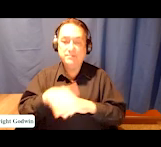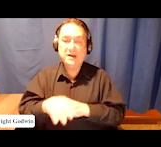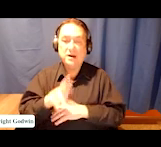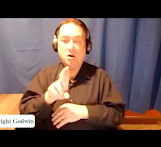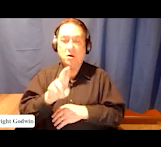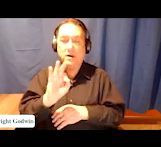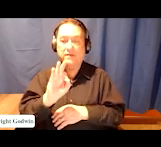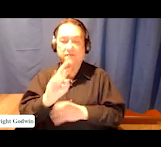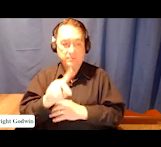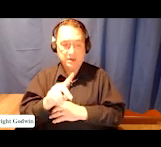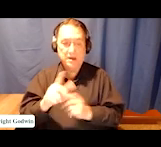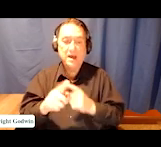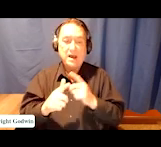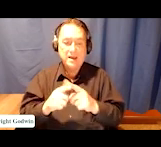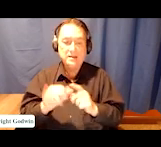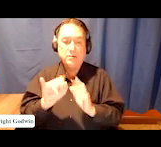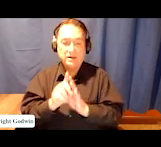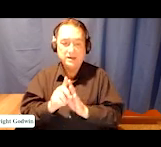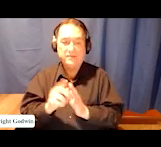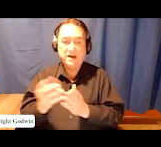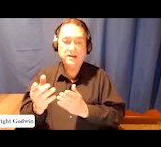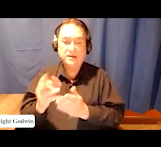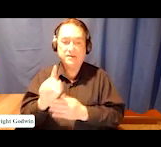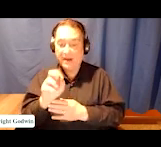the public safety department and the services together.